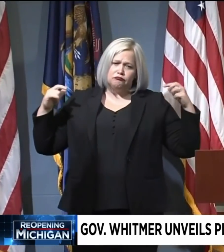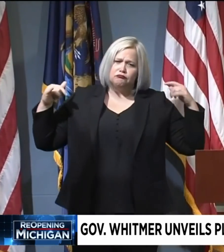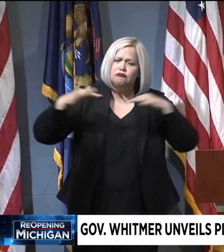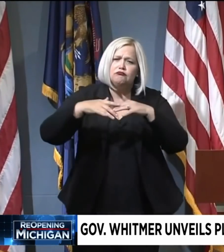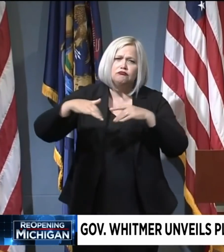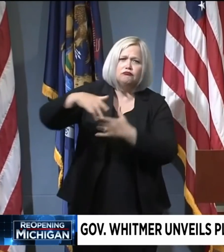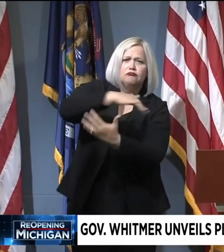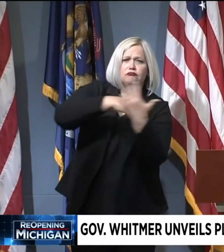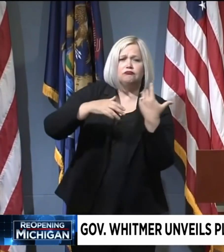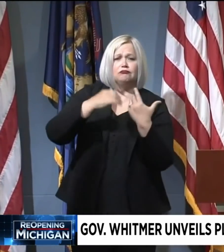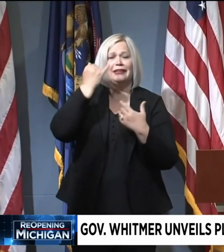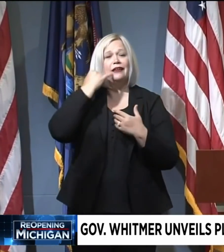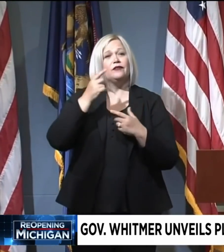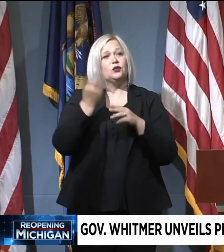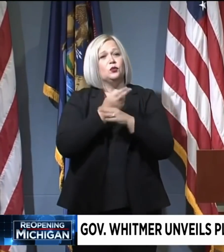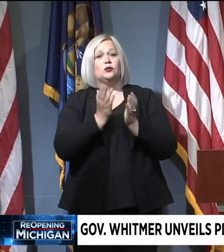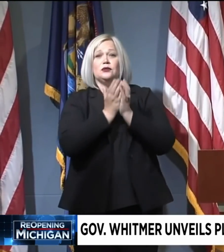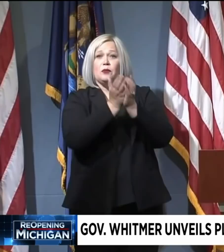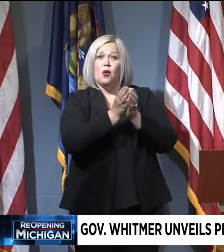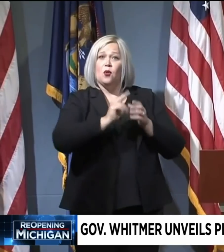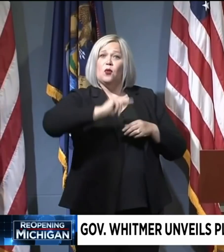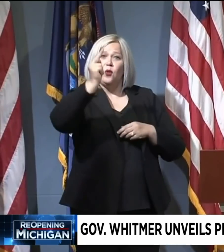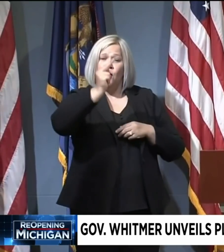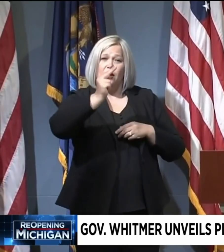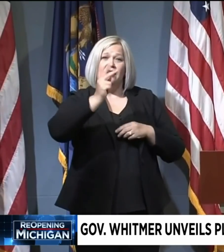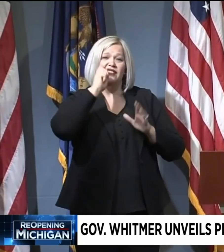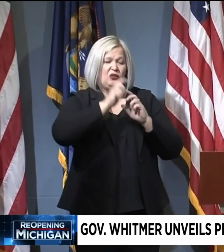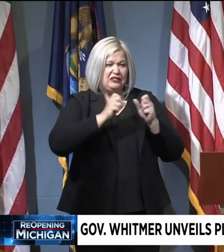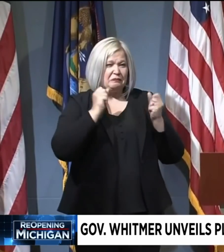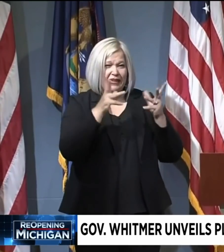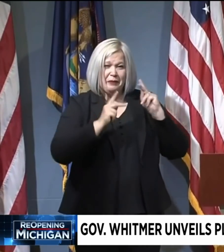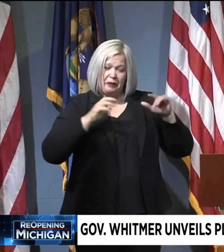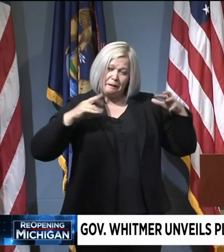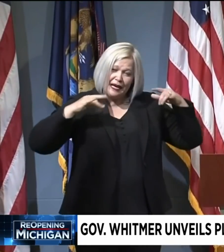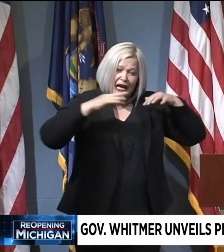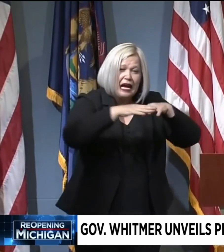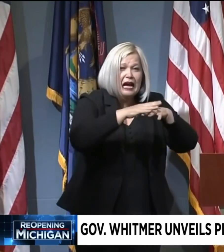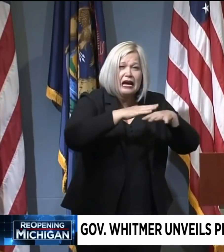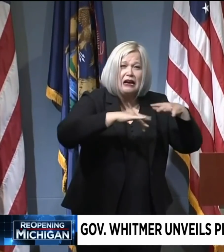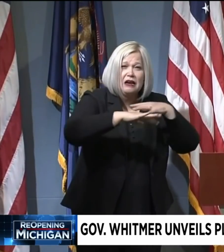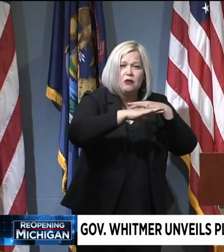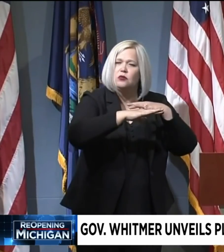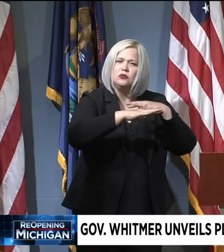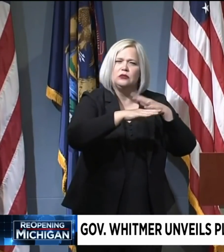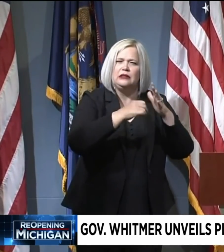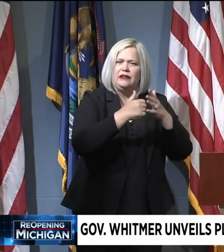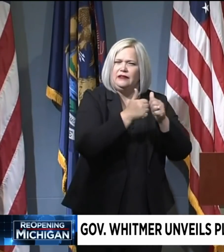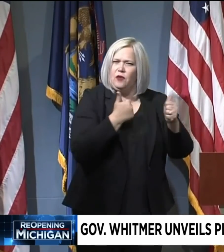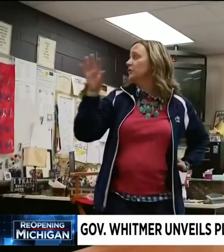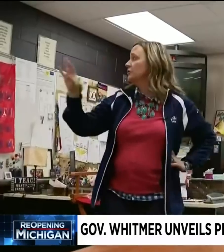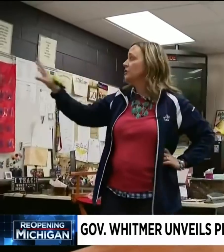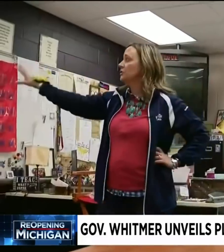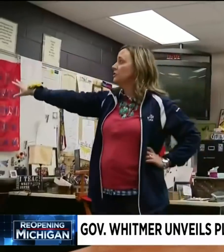STUDENTS PHYSICALLY RETURNING TO SCHOOL IN THE FALL WITH THE HELP OF A 25-MEMBER ADVISORY COUNCIL OF A 25-MEMBER ADVISORY COUNCIL